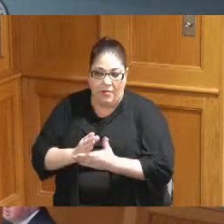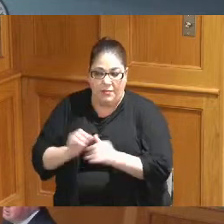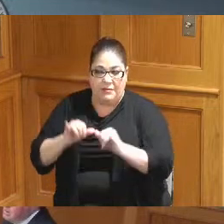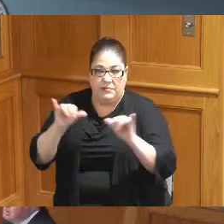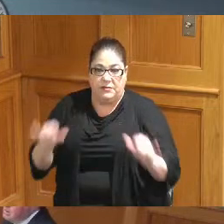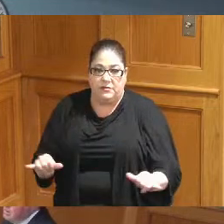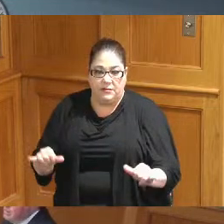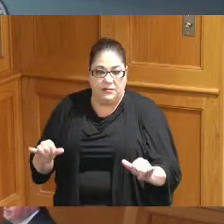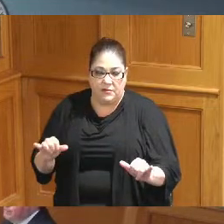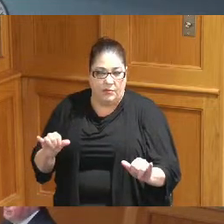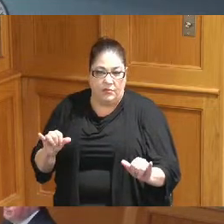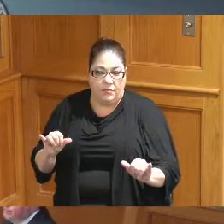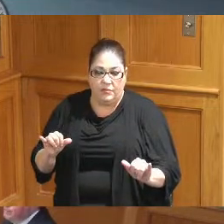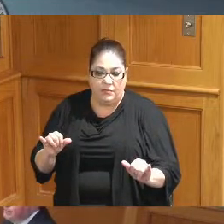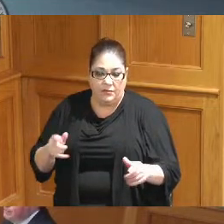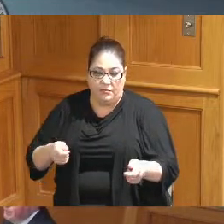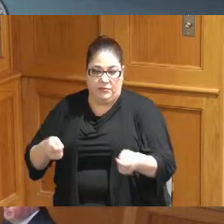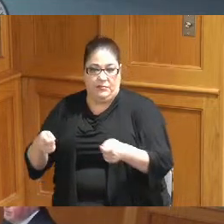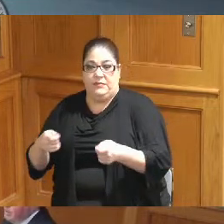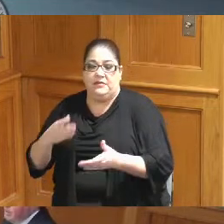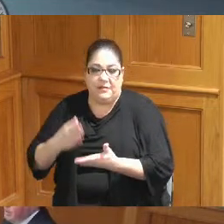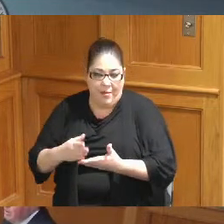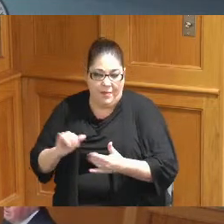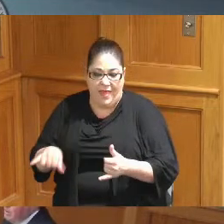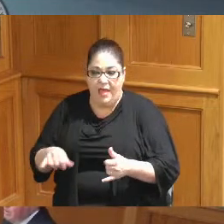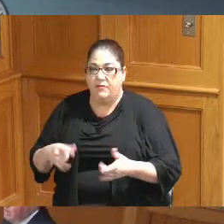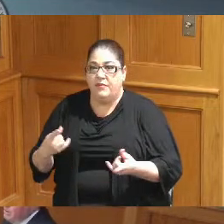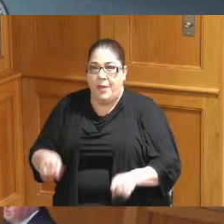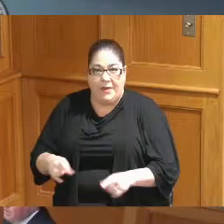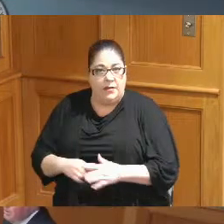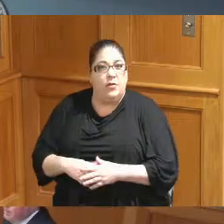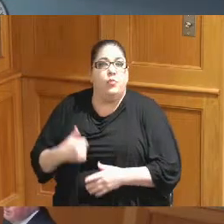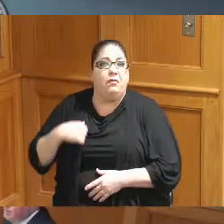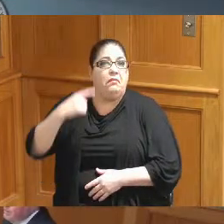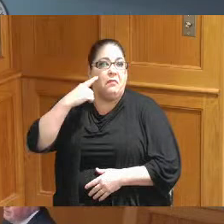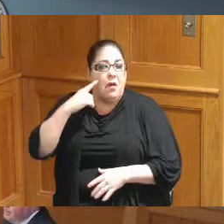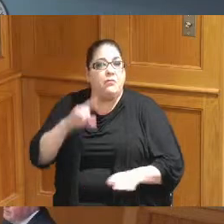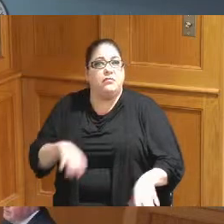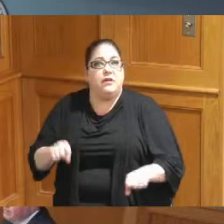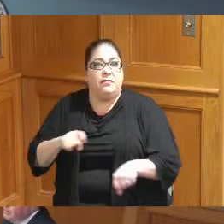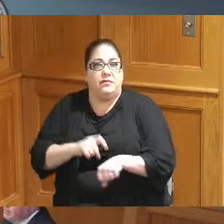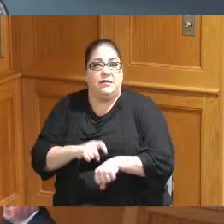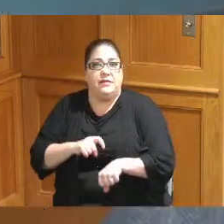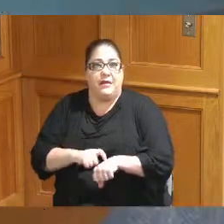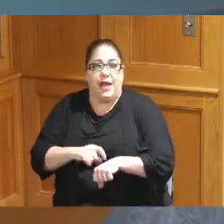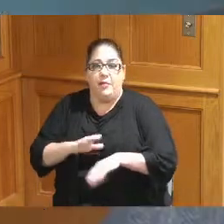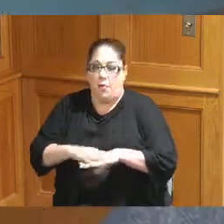to do but we thought we needed to take the appropriate time in our committee and in our